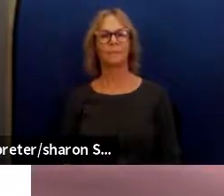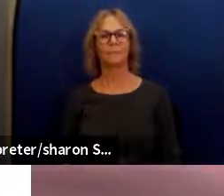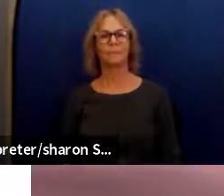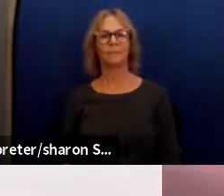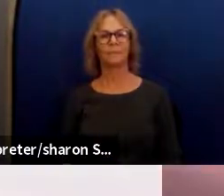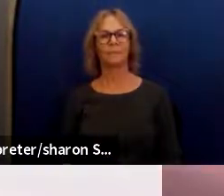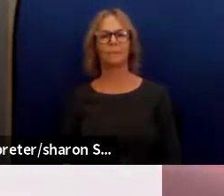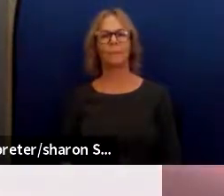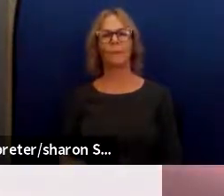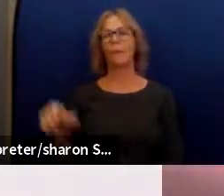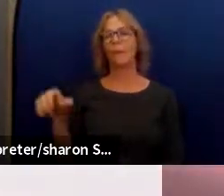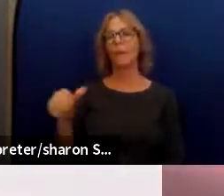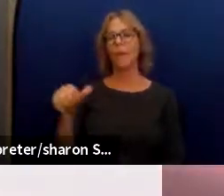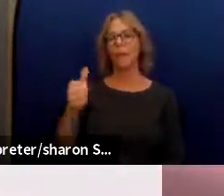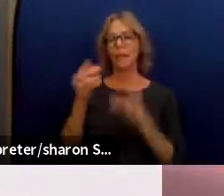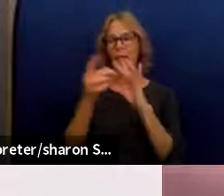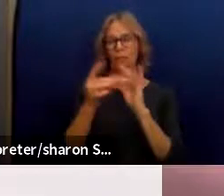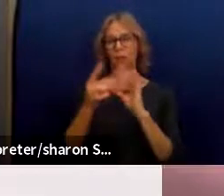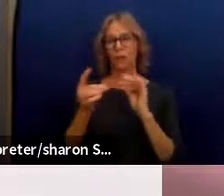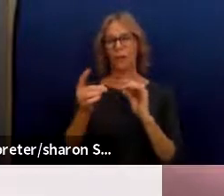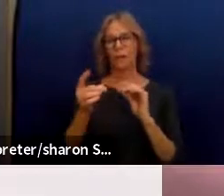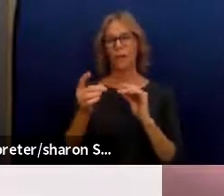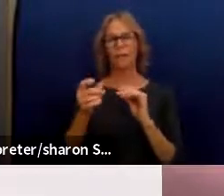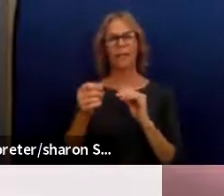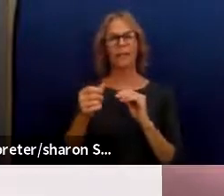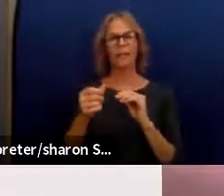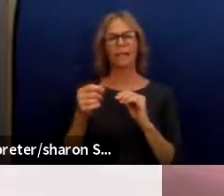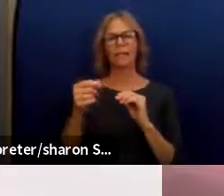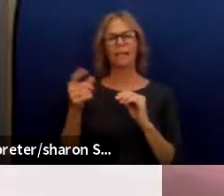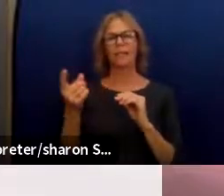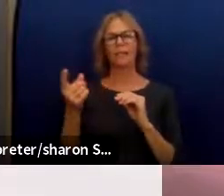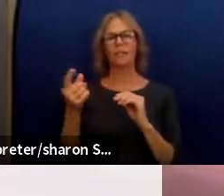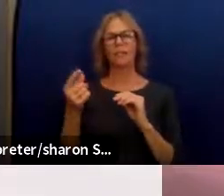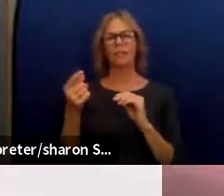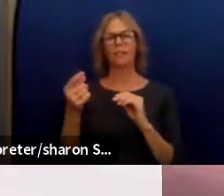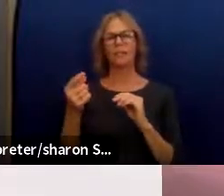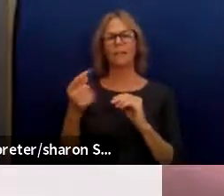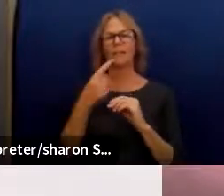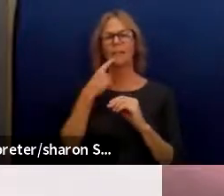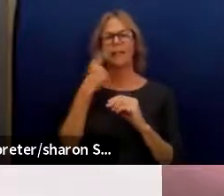Ruthann Van Buren: And the other one we had is that it's just just expressed that the information was so liberating to them.